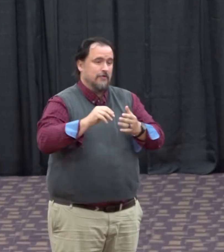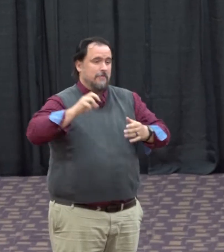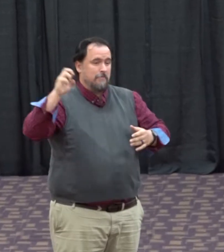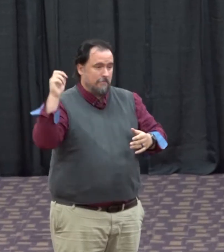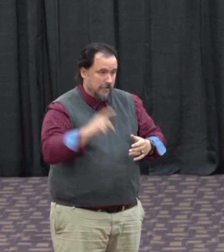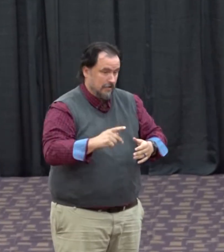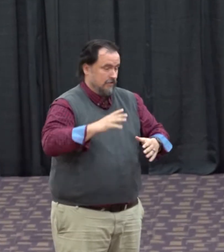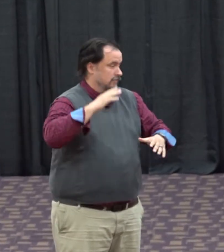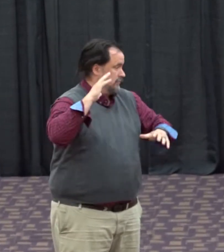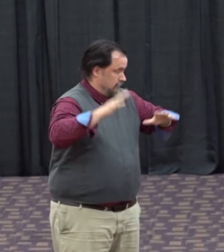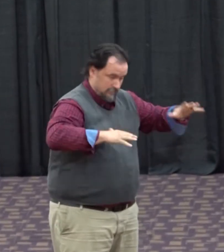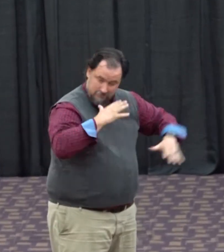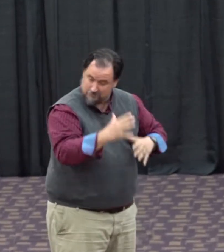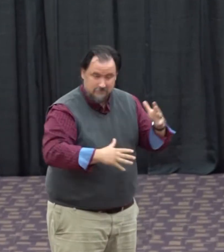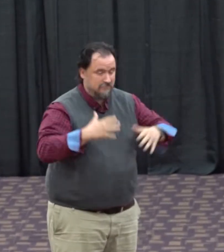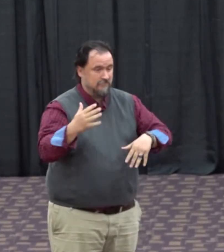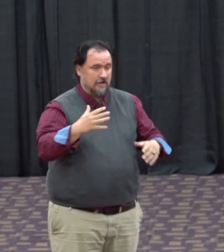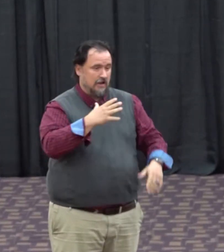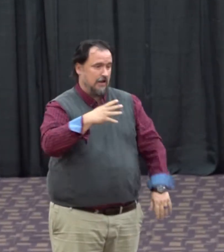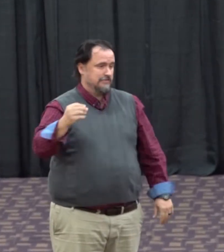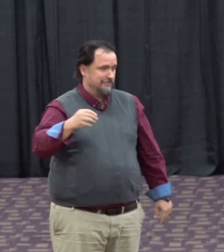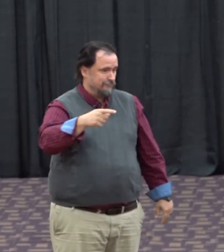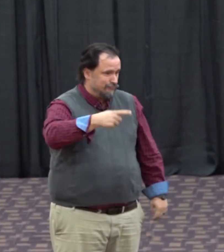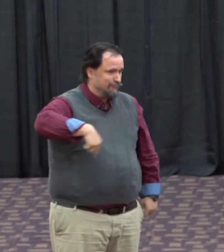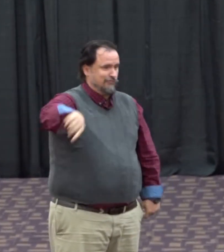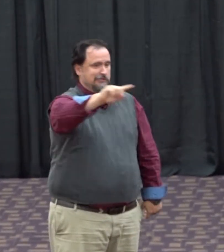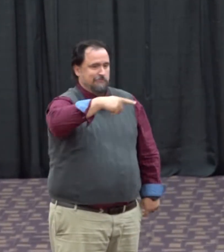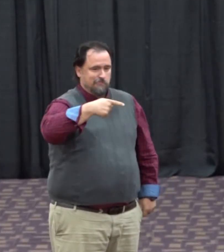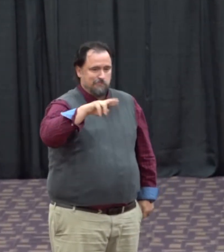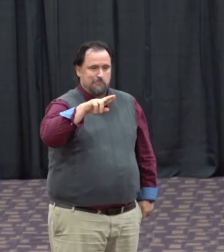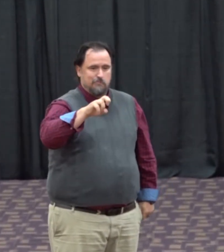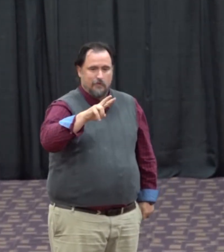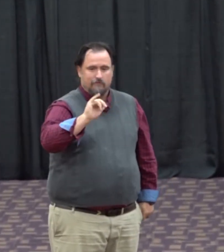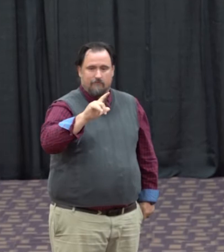Virtual education. Coming back to school. Getting acquainted.